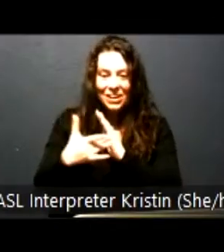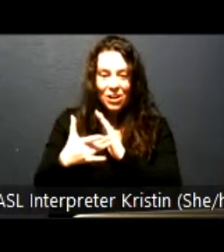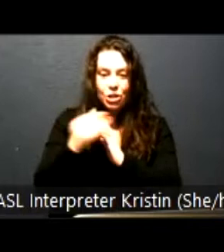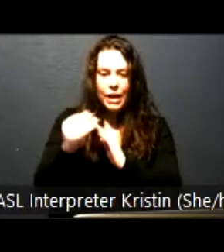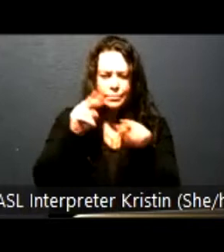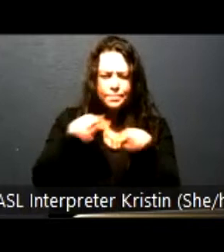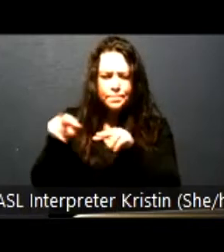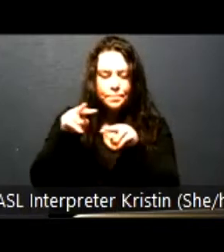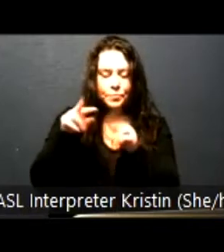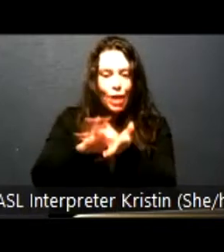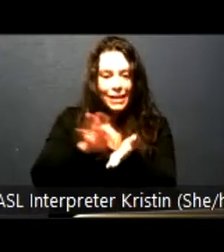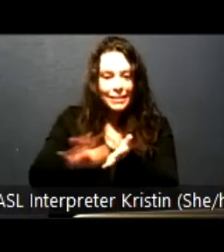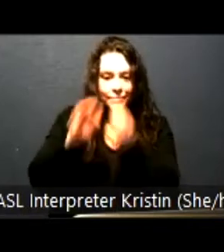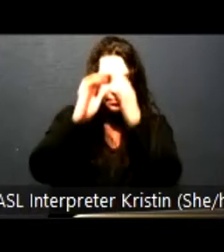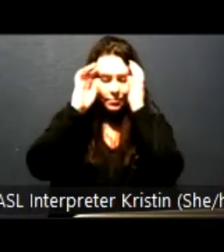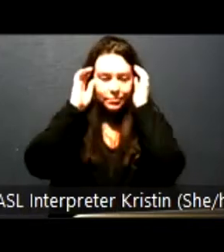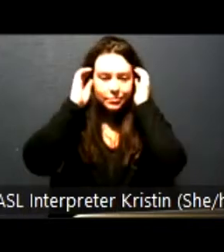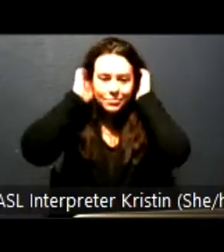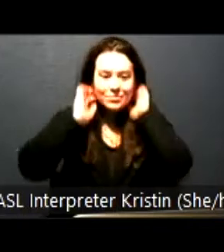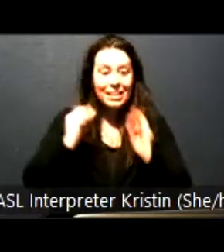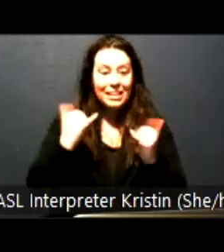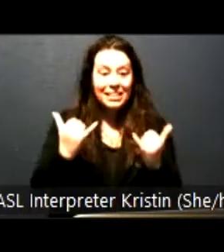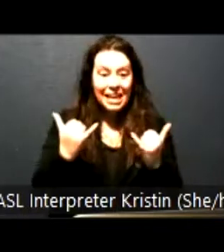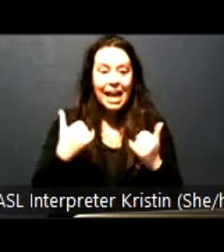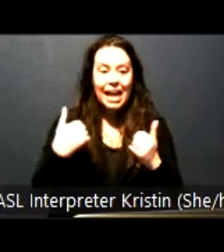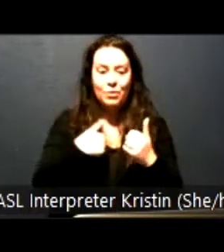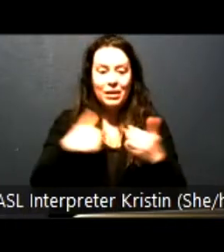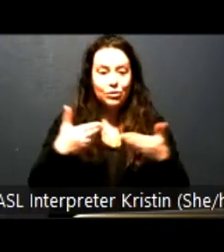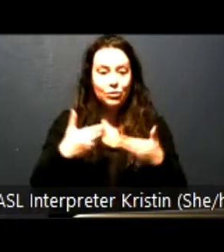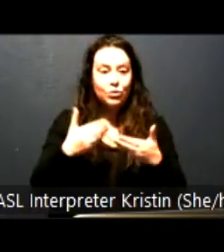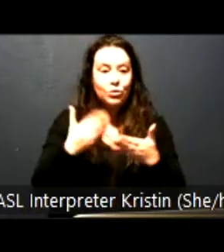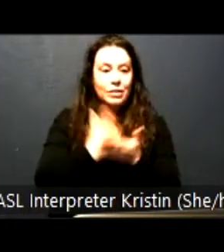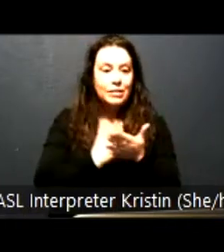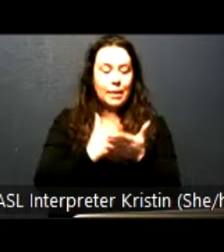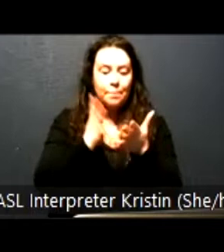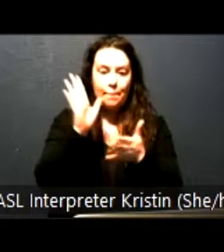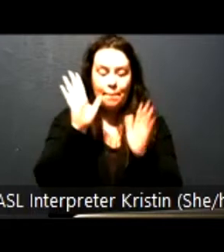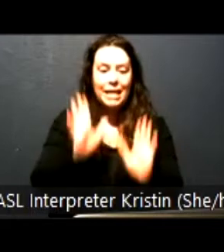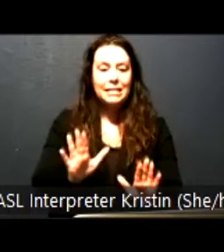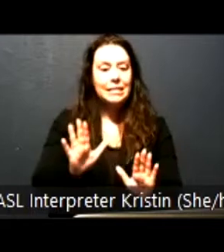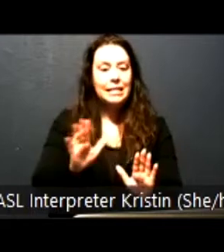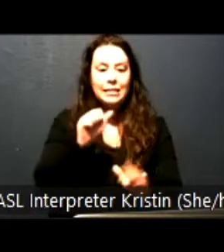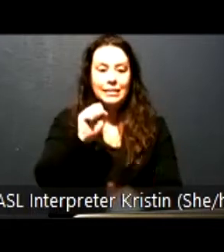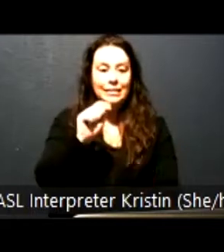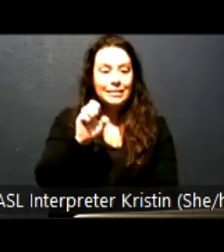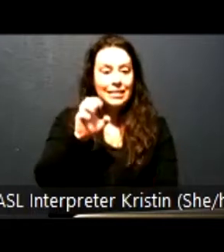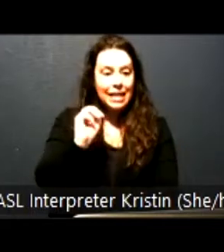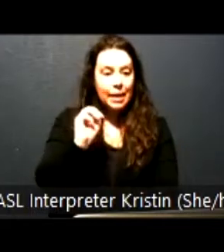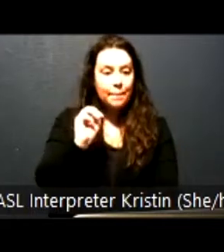you to some amazing Smithsonian women in science, technology, engineering, math, and sometimes the arts too